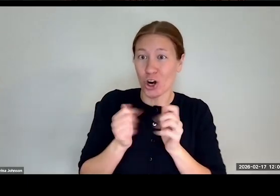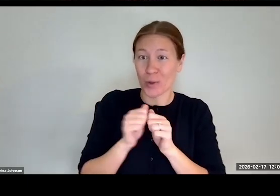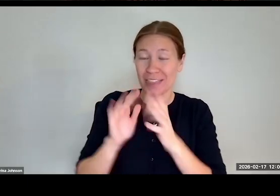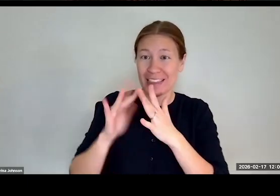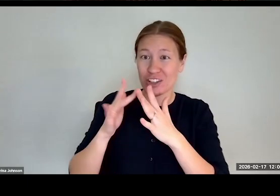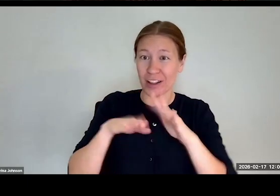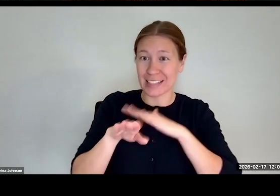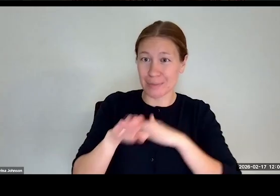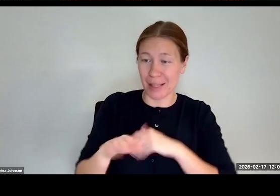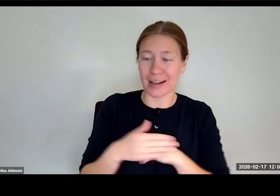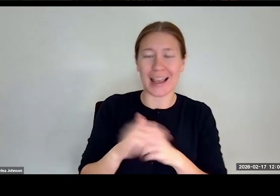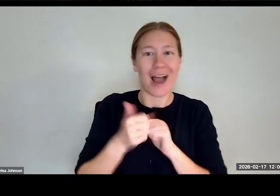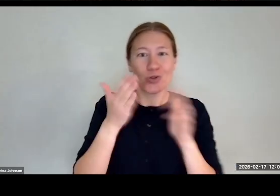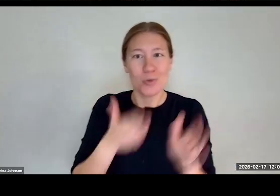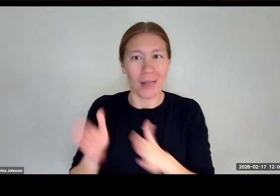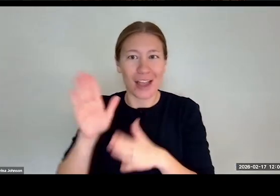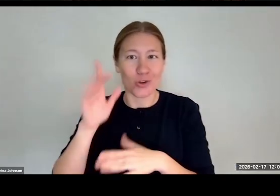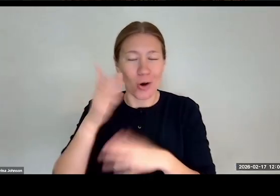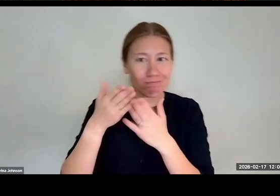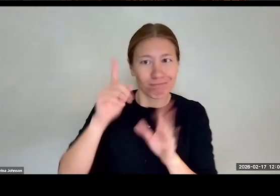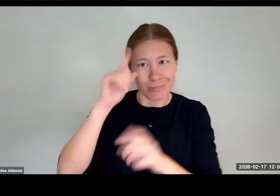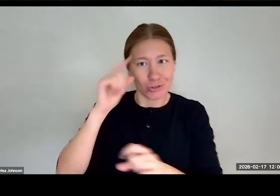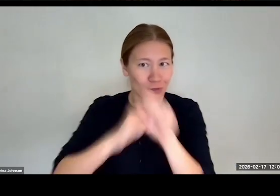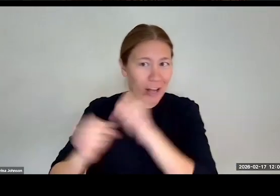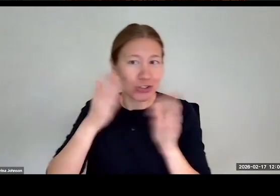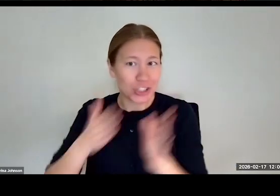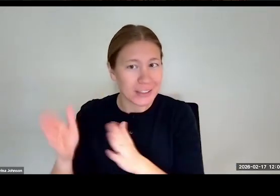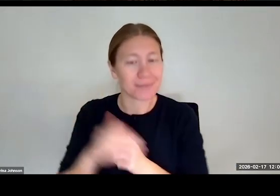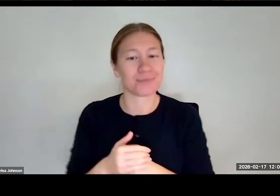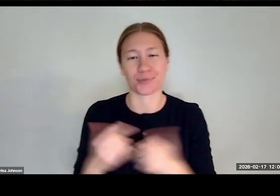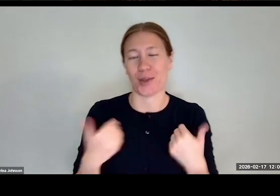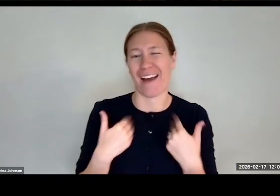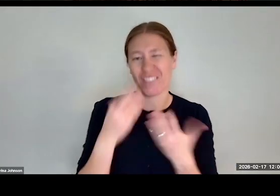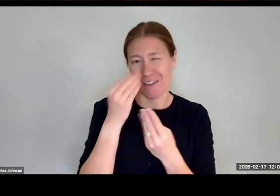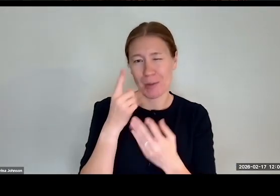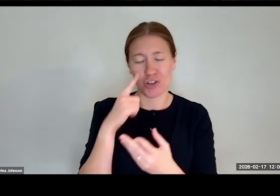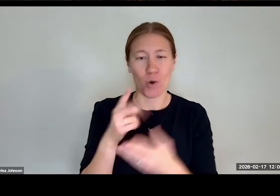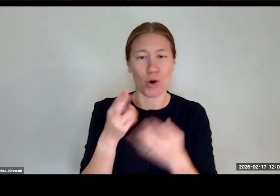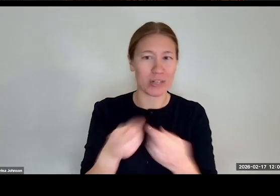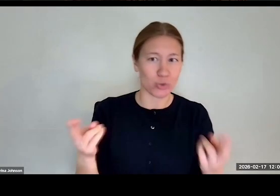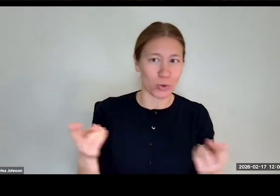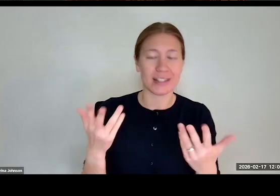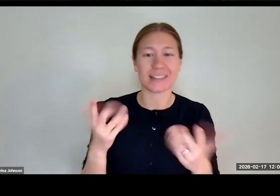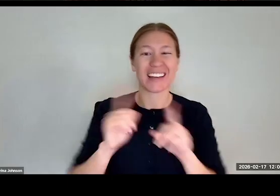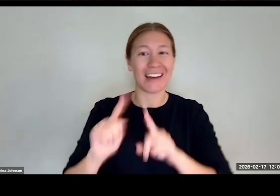and planning your digital accessibility strategy. We also have information about resources available through the disability equity office,